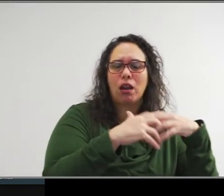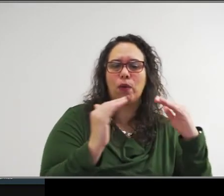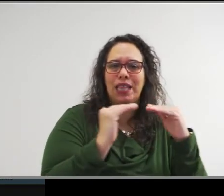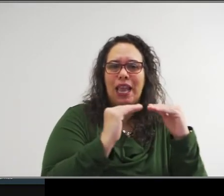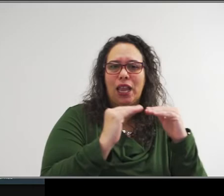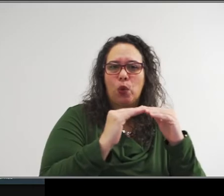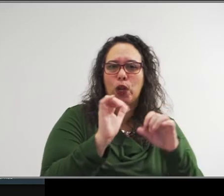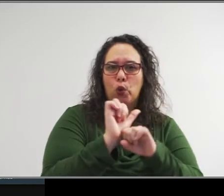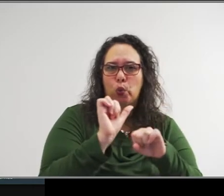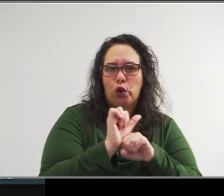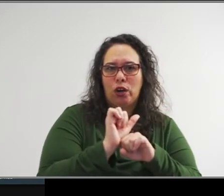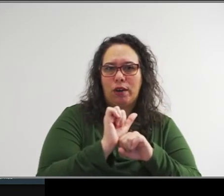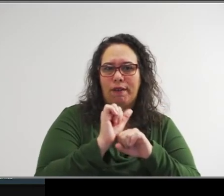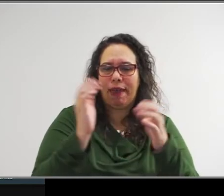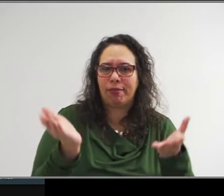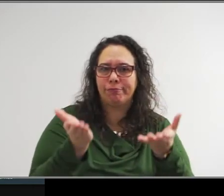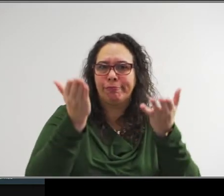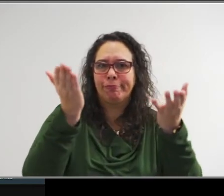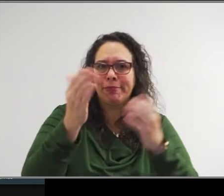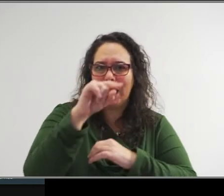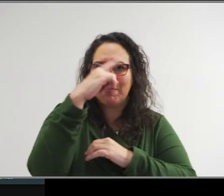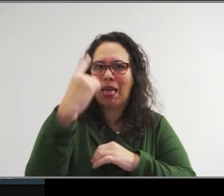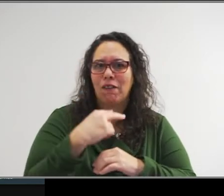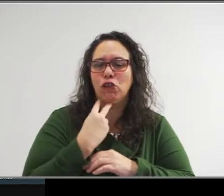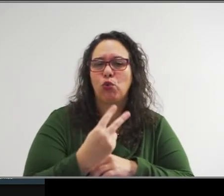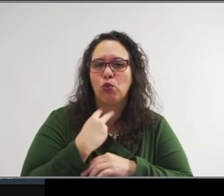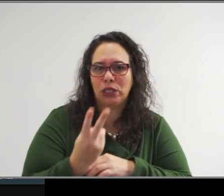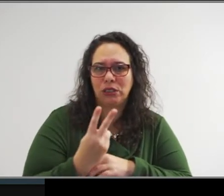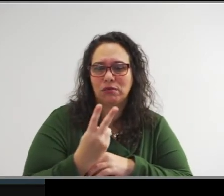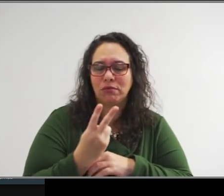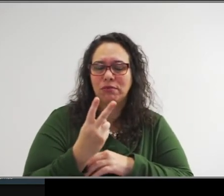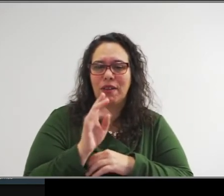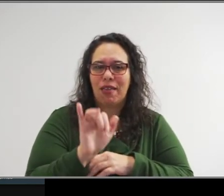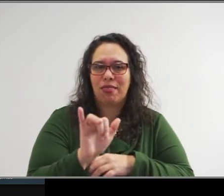up black voices that our district is engaged in.